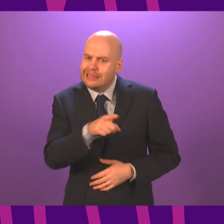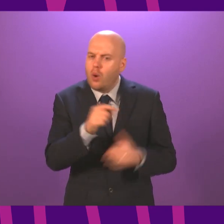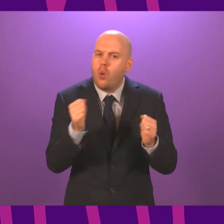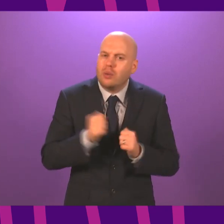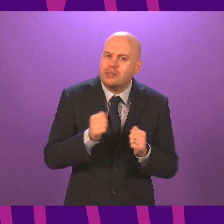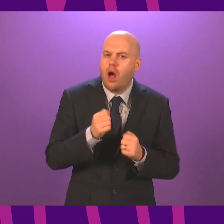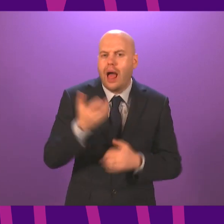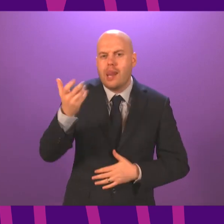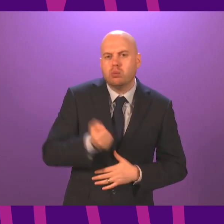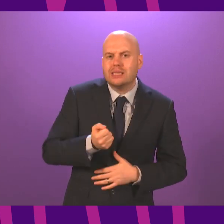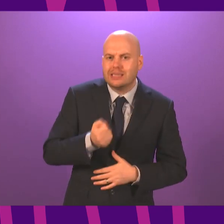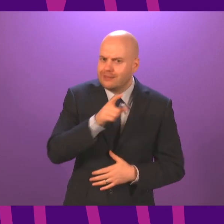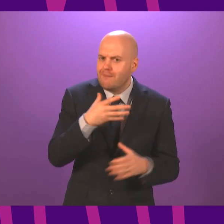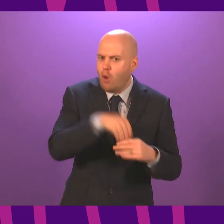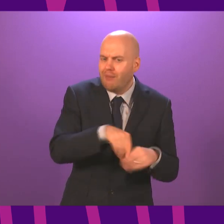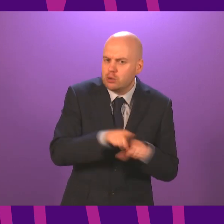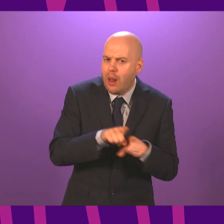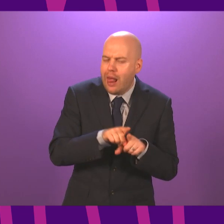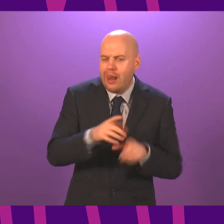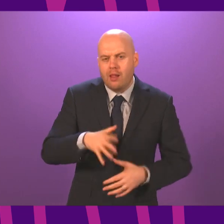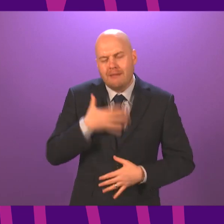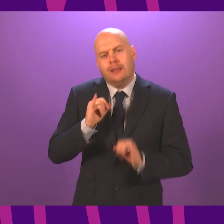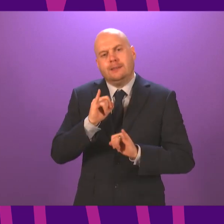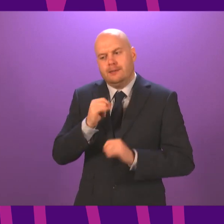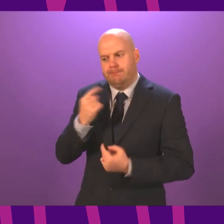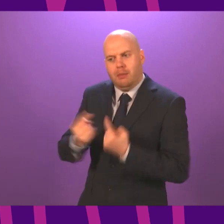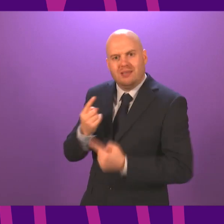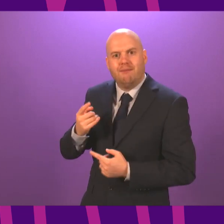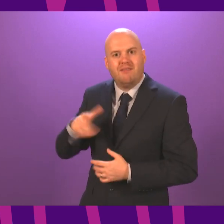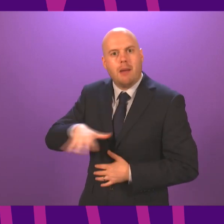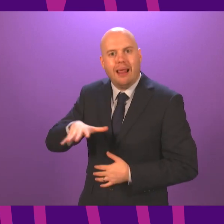families who will be disappointed that they cannot get access to those benefits sooner.